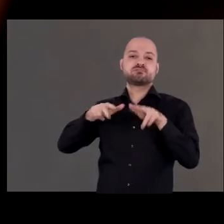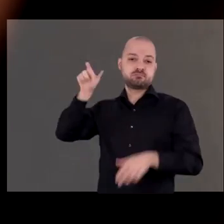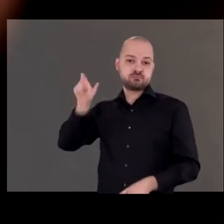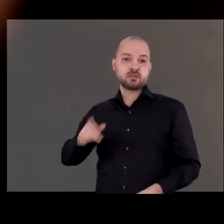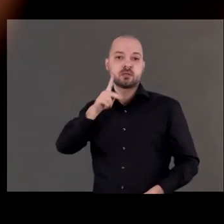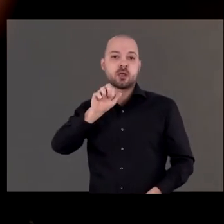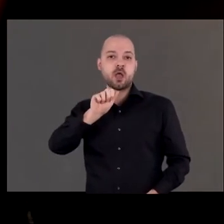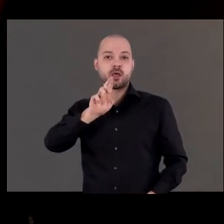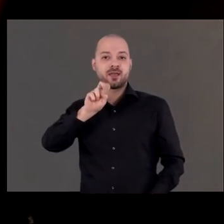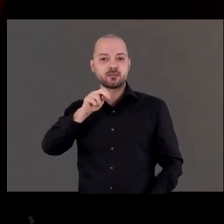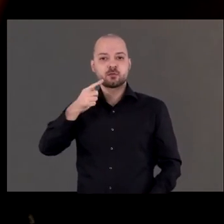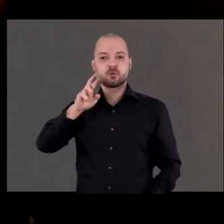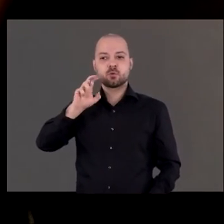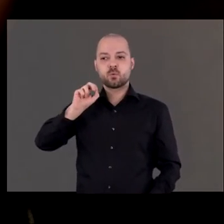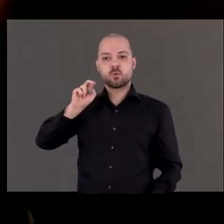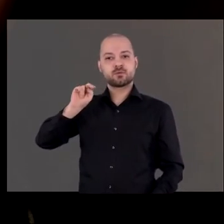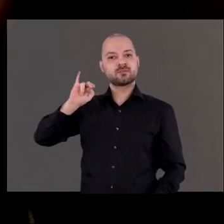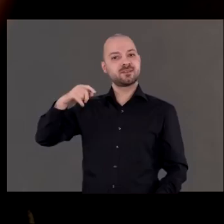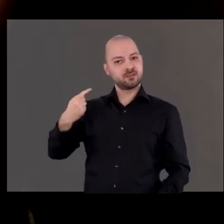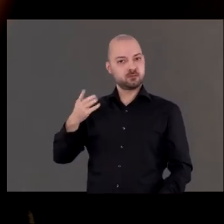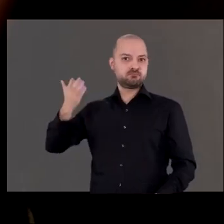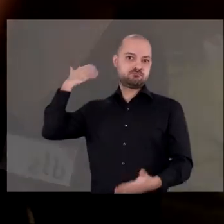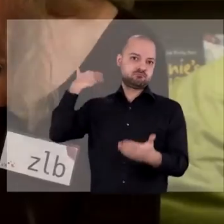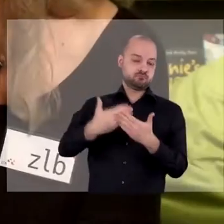The “Lesezeichen” event has been organised since 2006 by Karen Gröning.